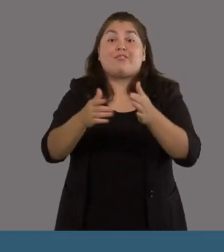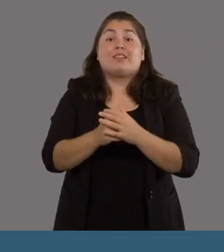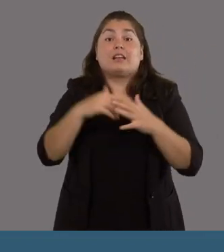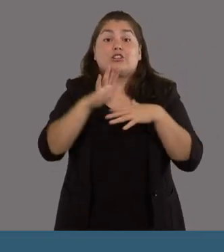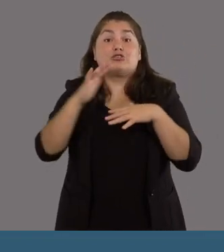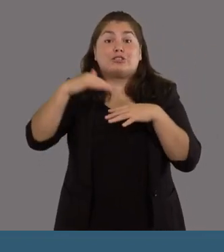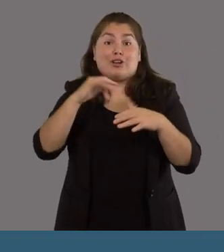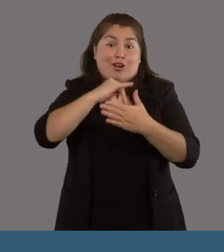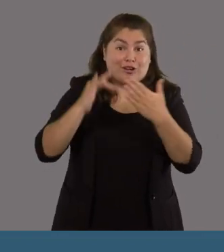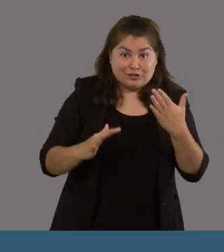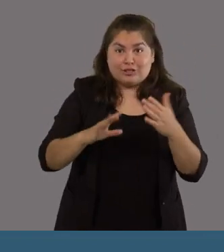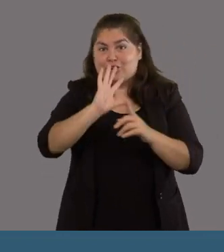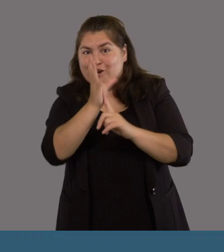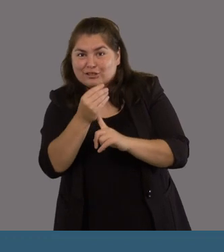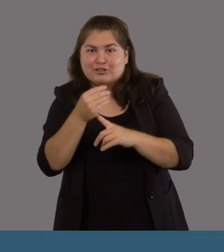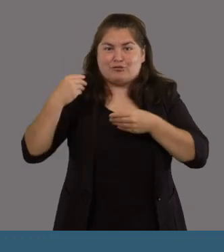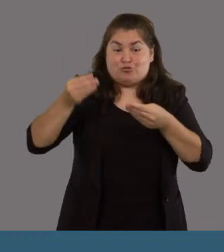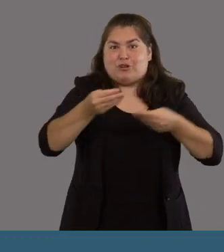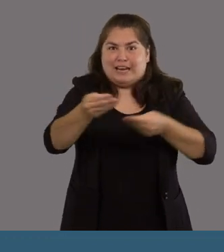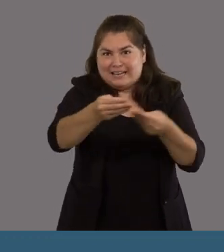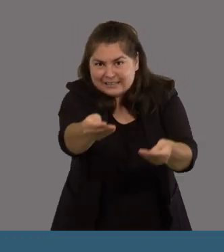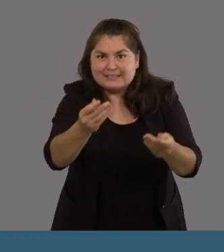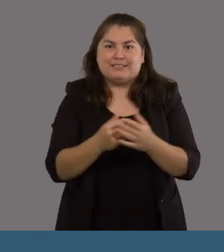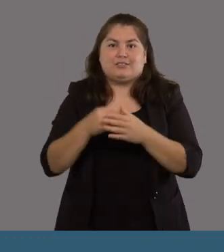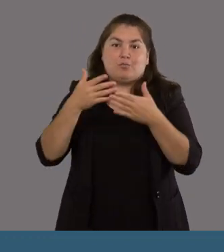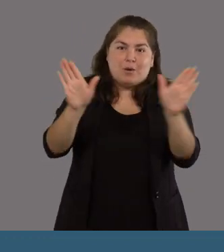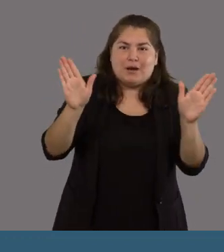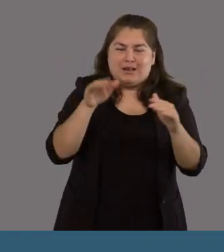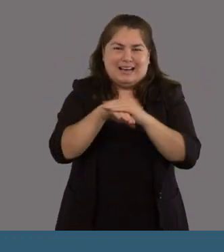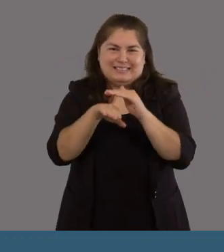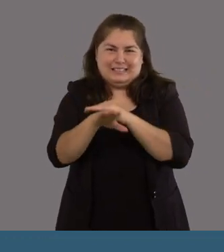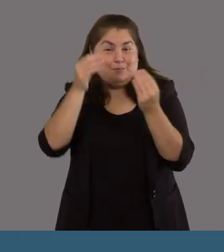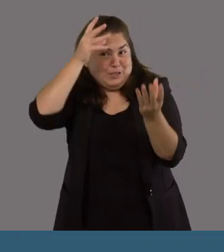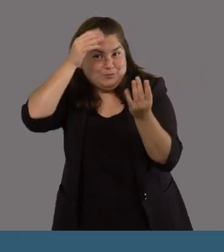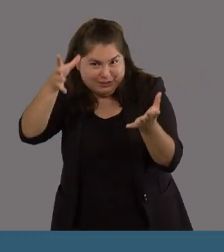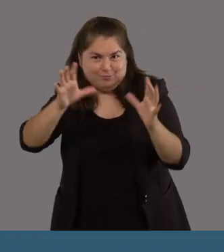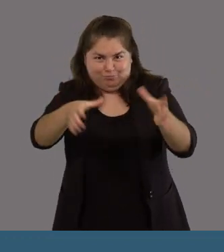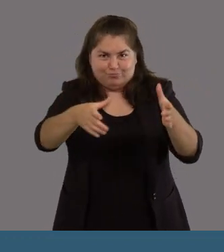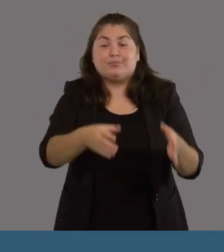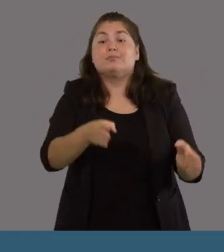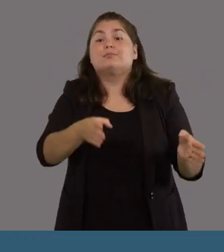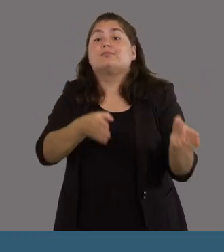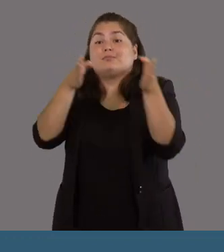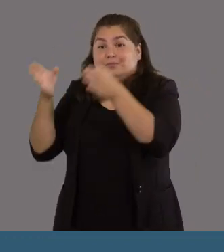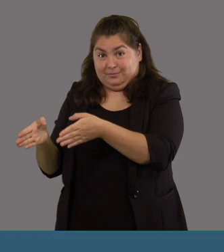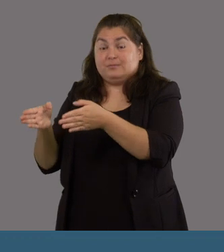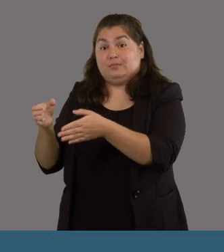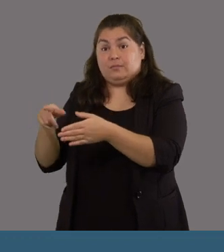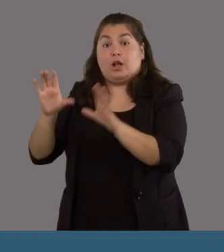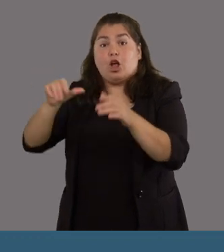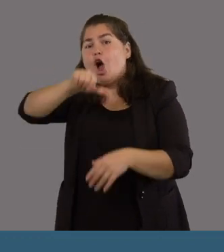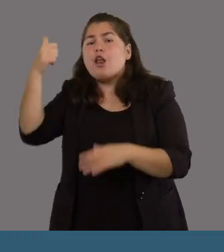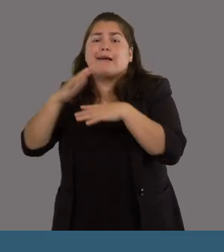Second, Indigenous artists and cultural carriers with publicly accessible information, and lastly,